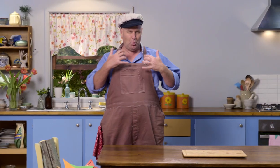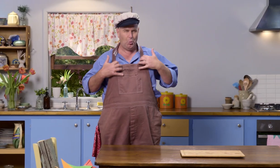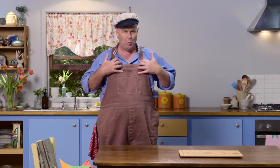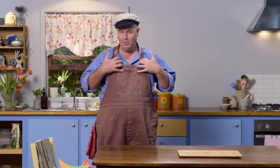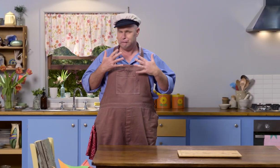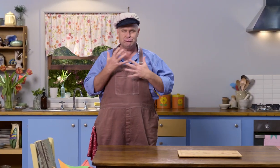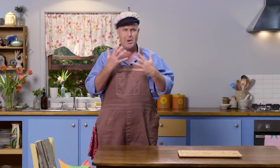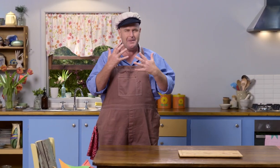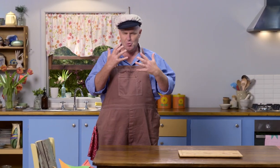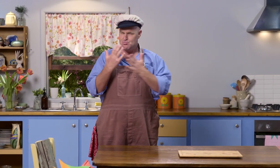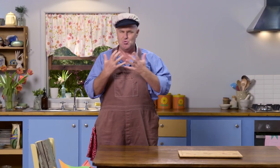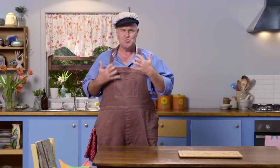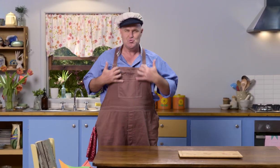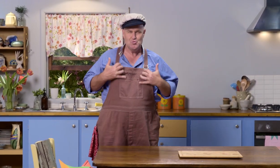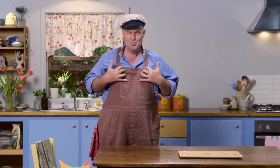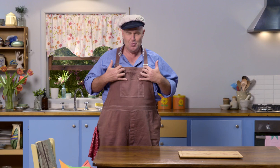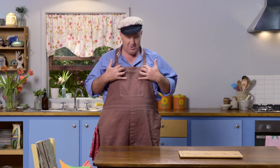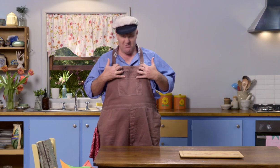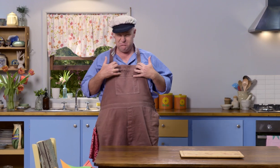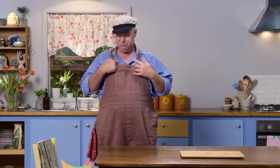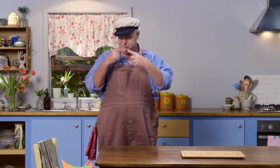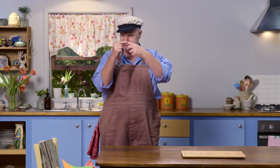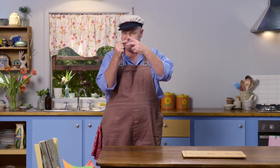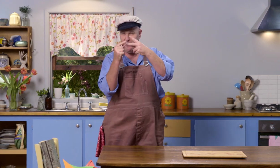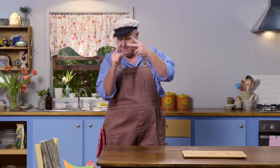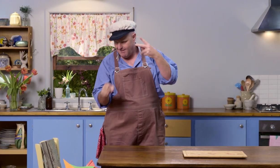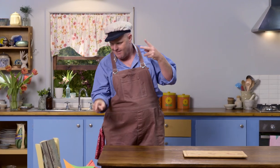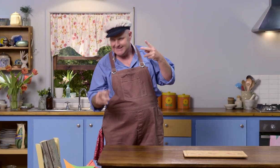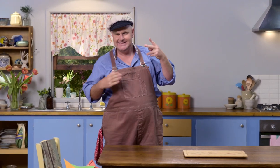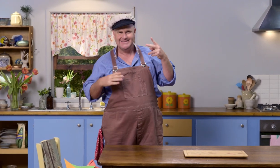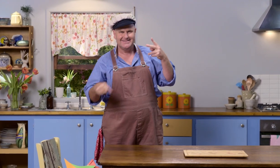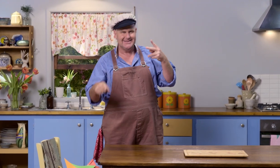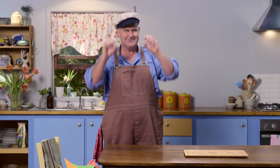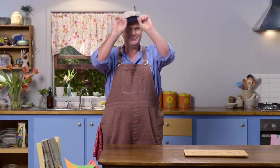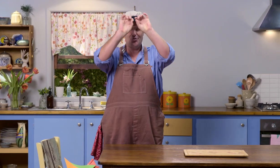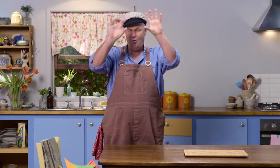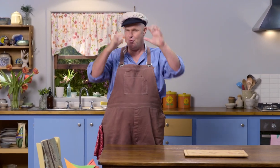It's going to be such a special surprise. I'll just grab these decorations.